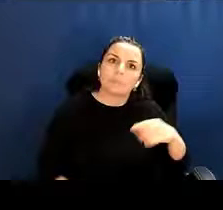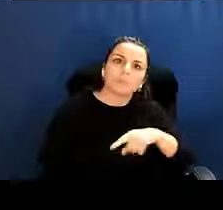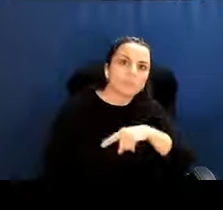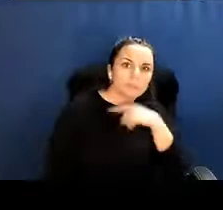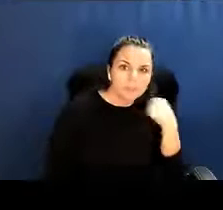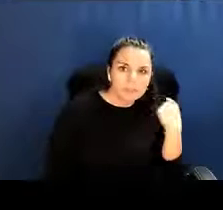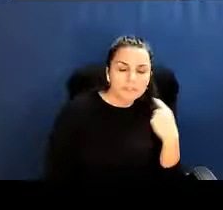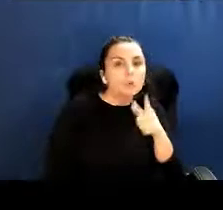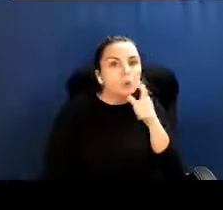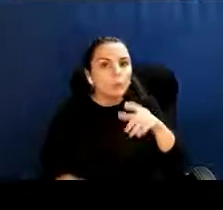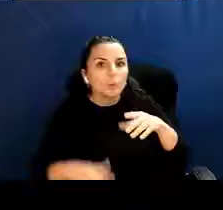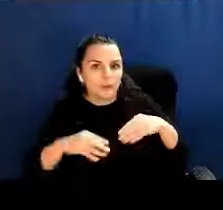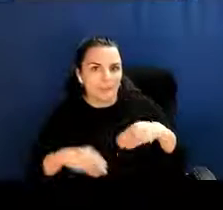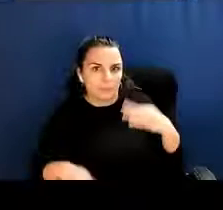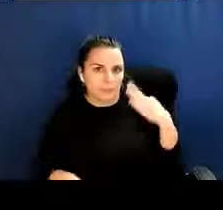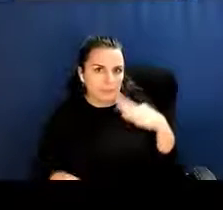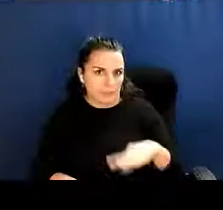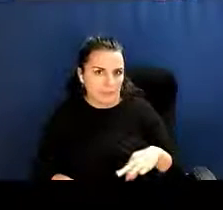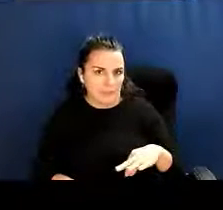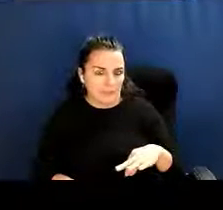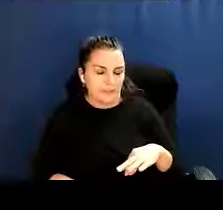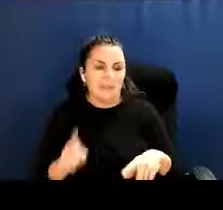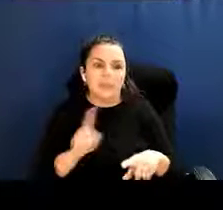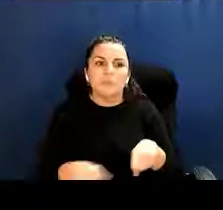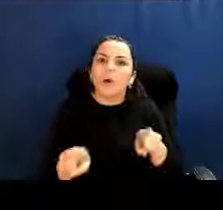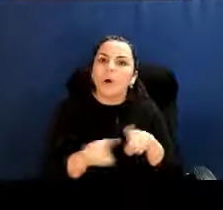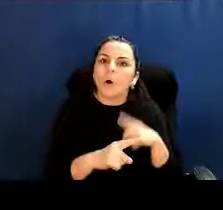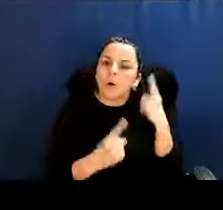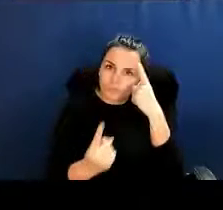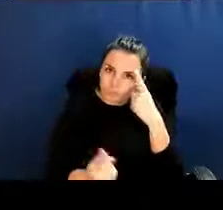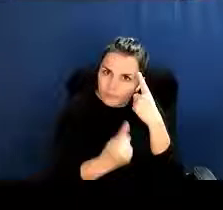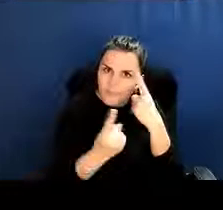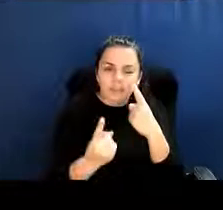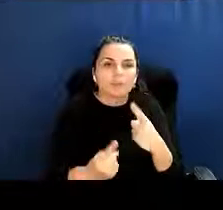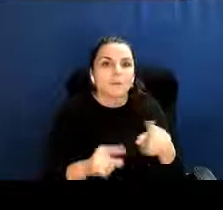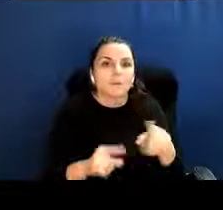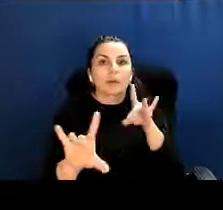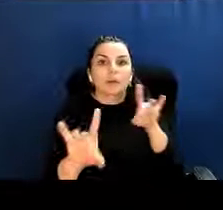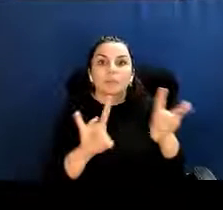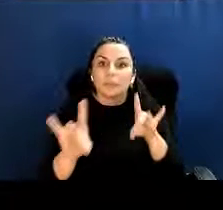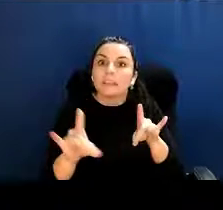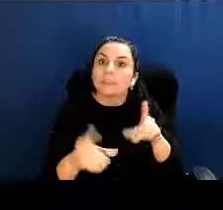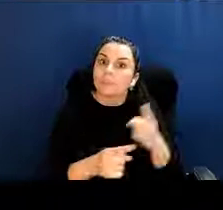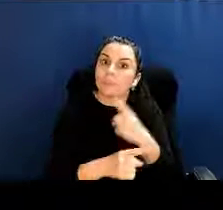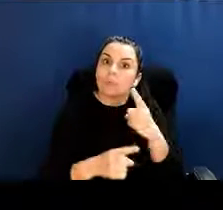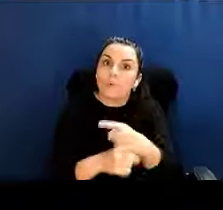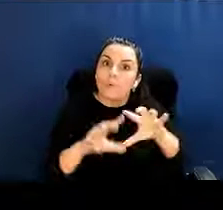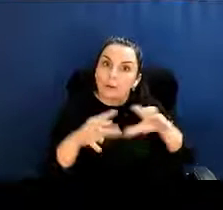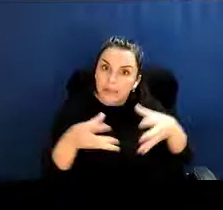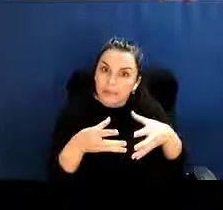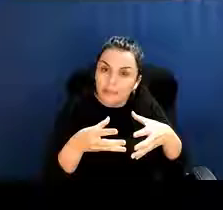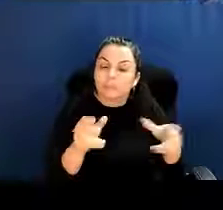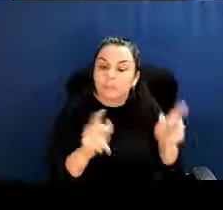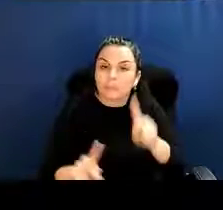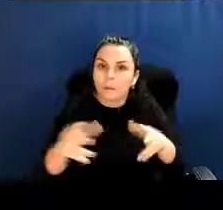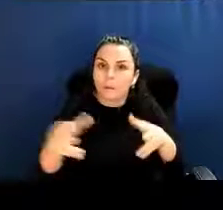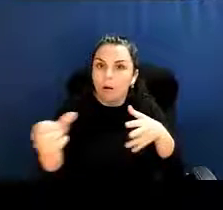This, of course, factors into considerations of equitable selection of research participants. So to state it another way,